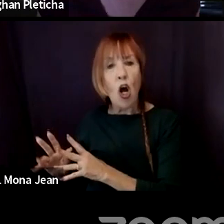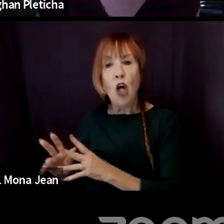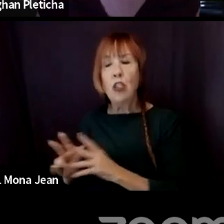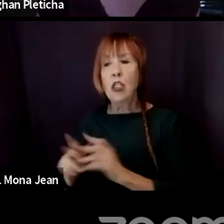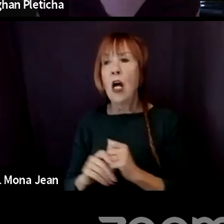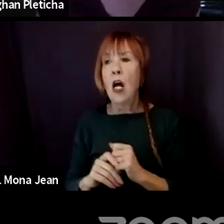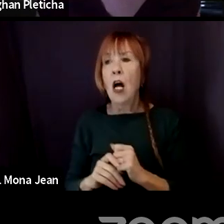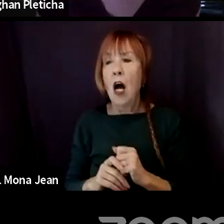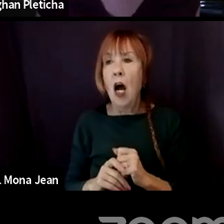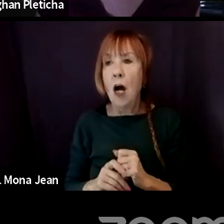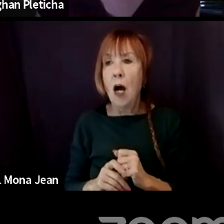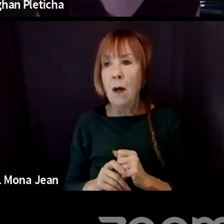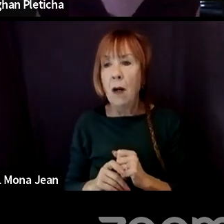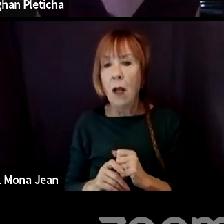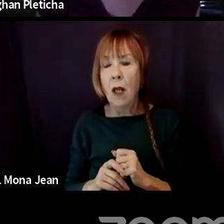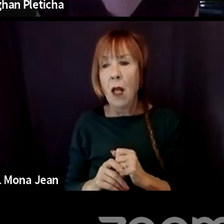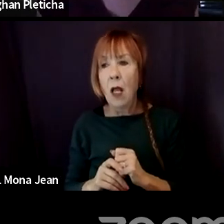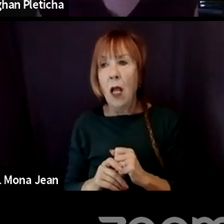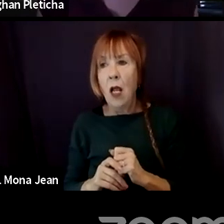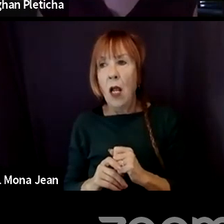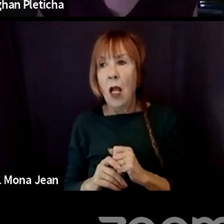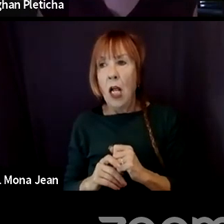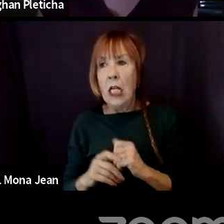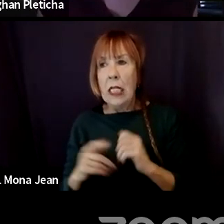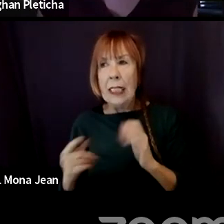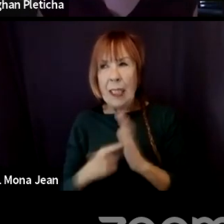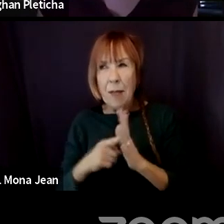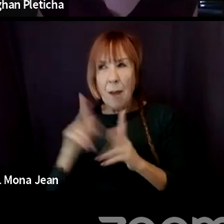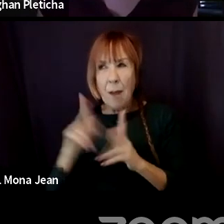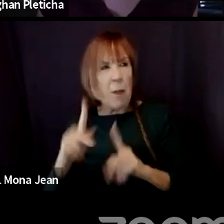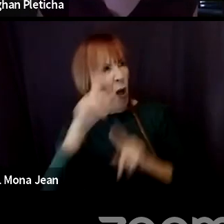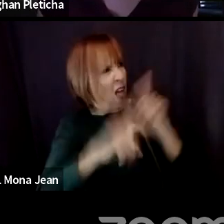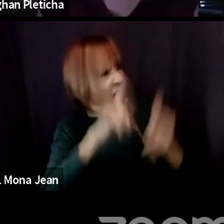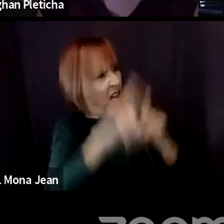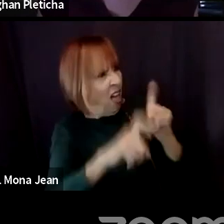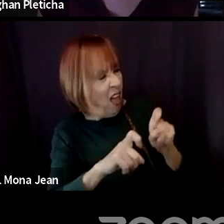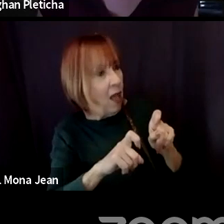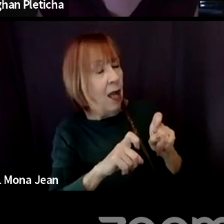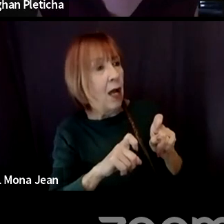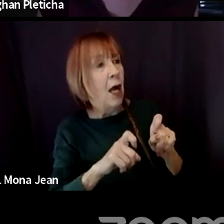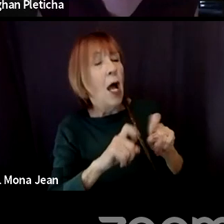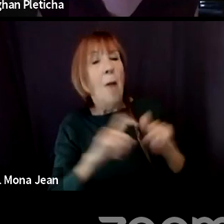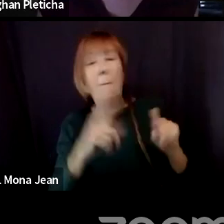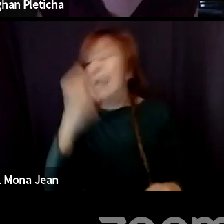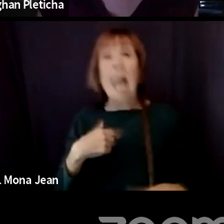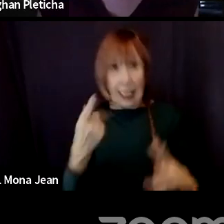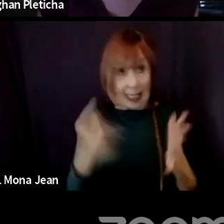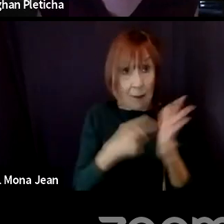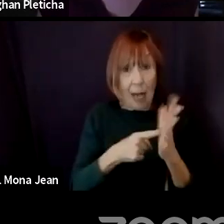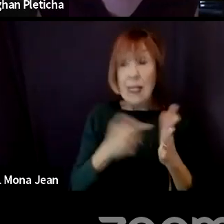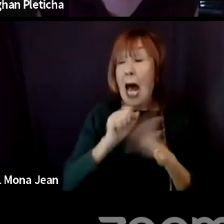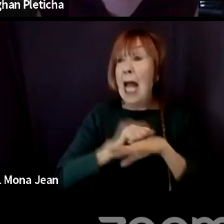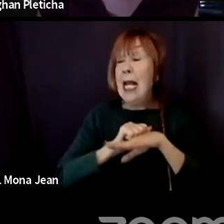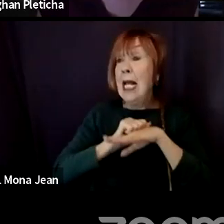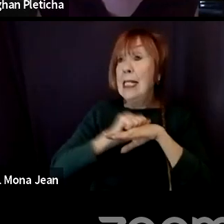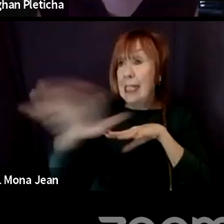Because I know I found when I just send my script and I say, tell me what you think, man, there's a whole,